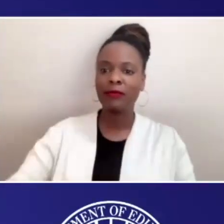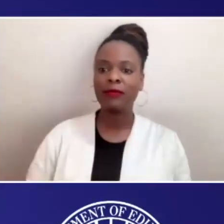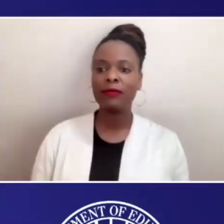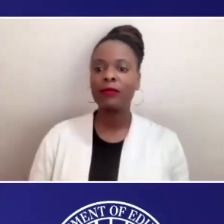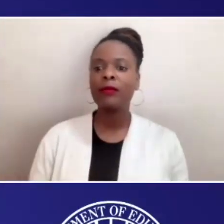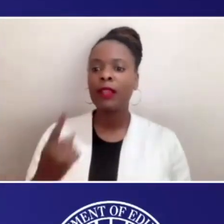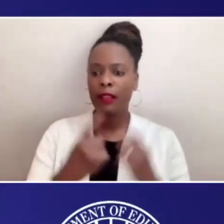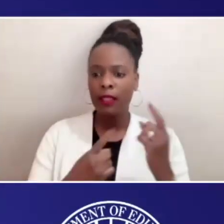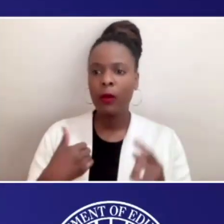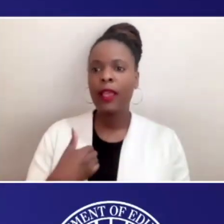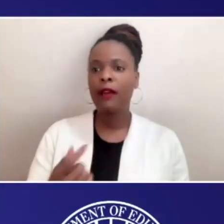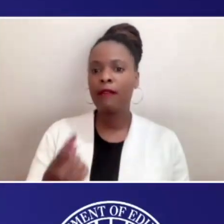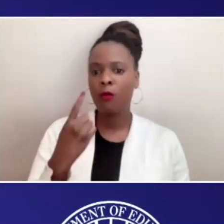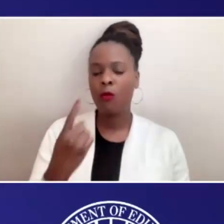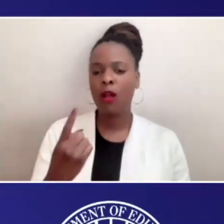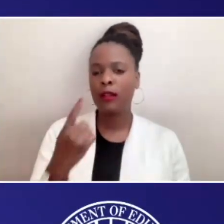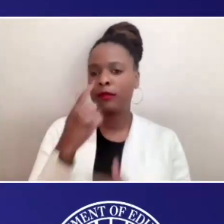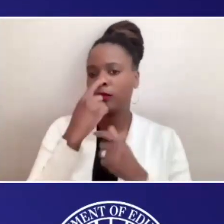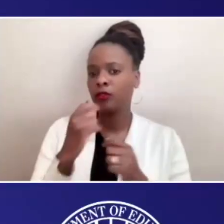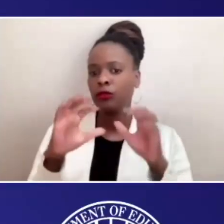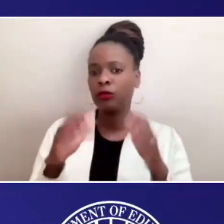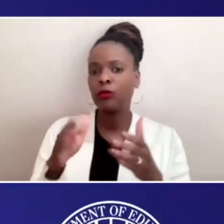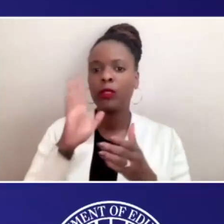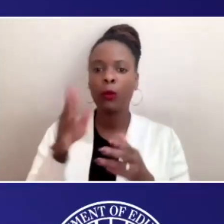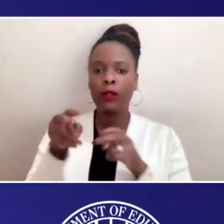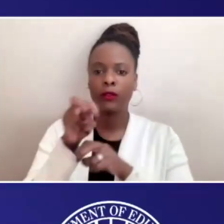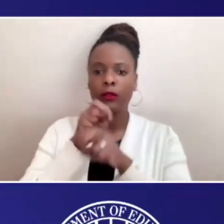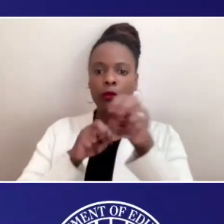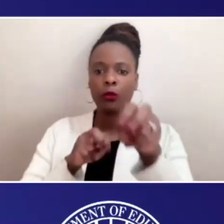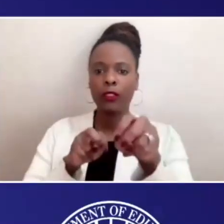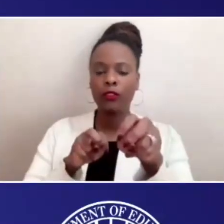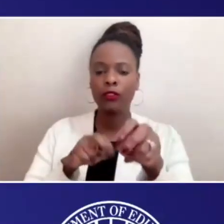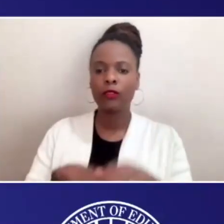constituency that is going to swap from alternate back to primary.